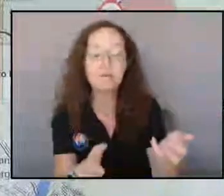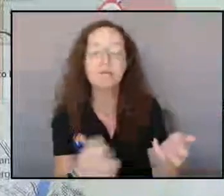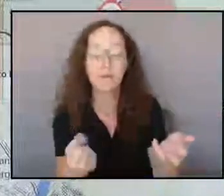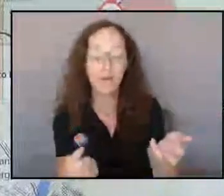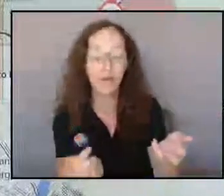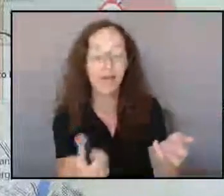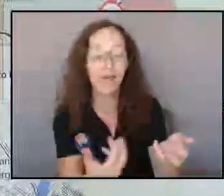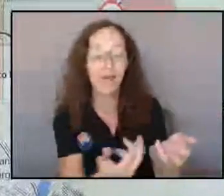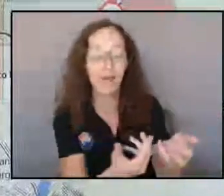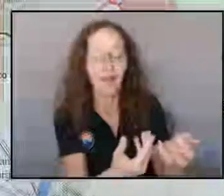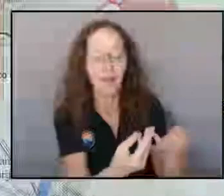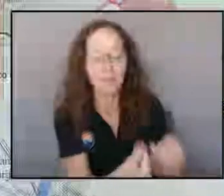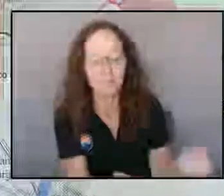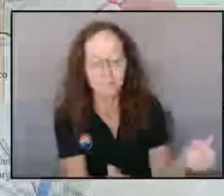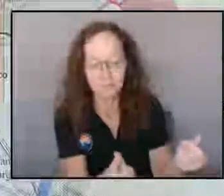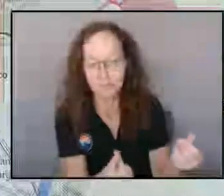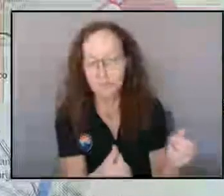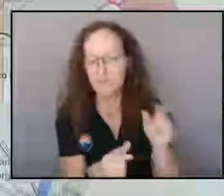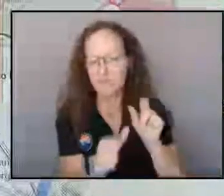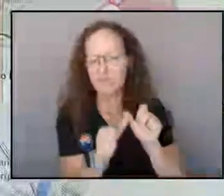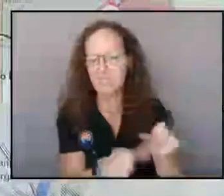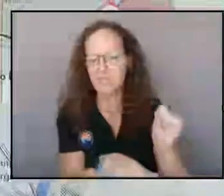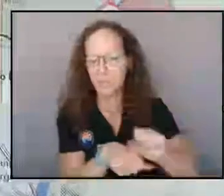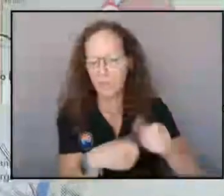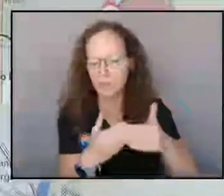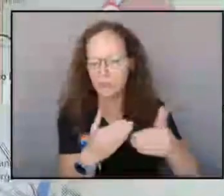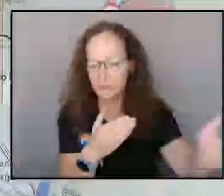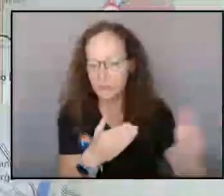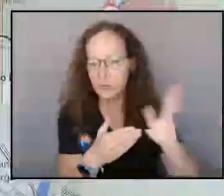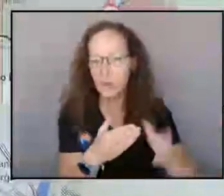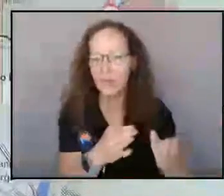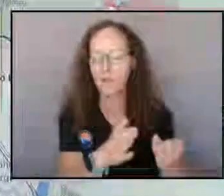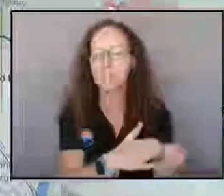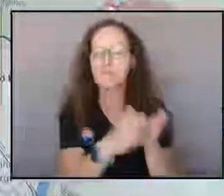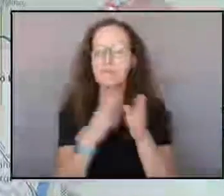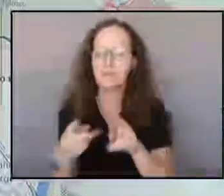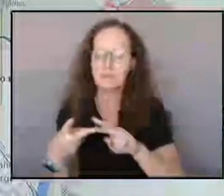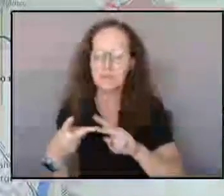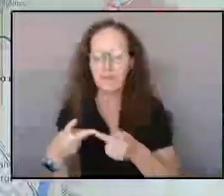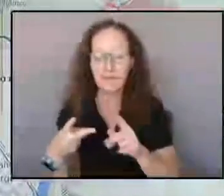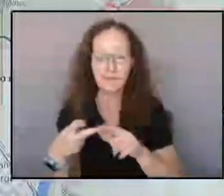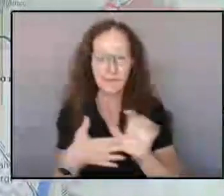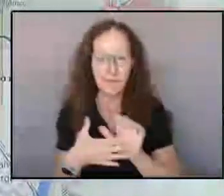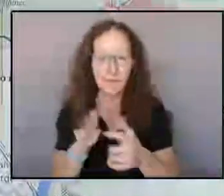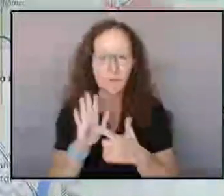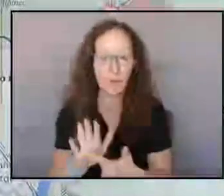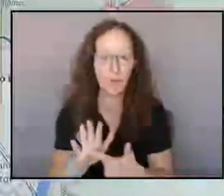THE SECOND VIDEO WILL SHOW THE RESULTS OF THE EFFORTS OF THOSE MULTIPLE HOT SHOT CREWS ON MULTIPLE DAYS WORKING TO GET ALL THE WAY AROUND THIS FIRE'S EDGE.